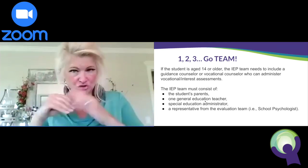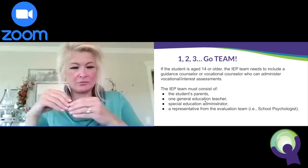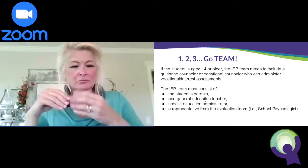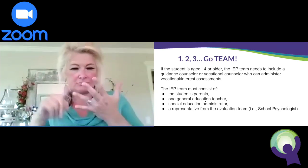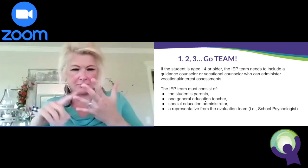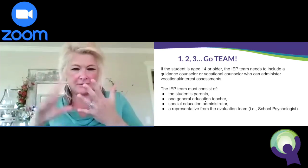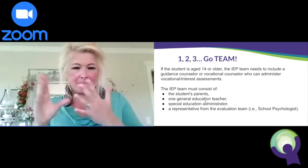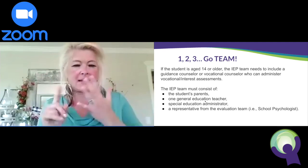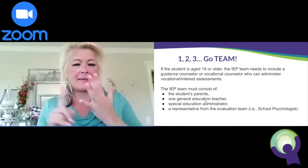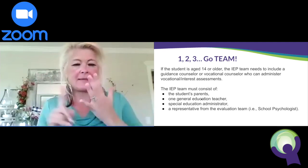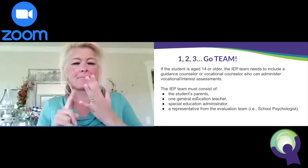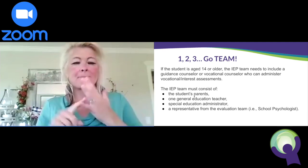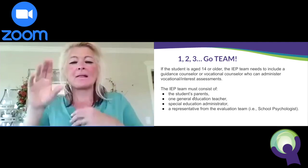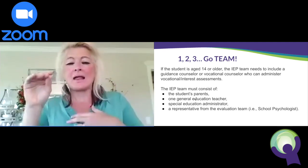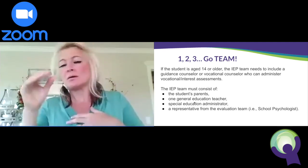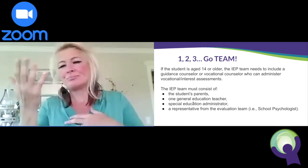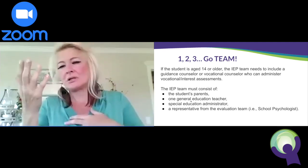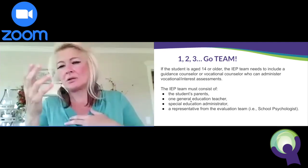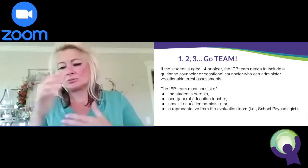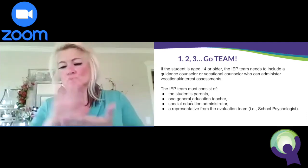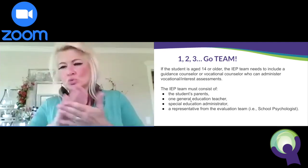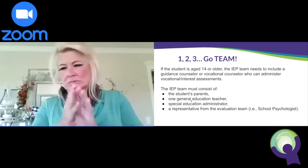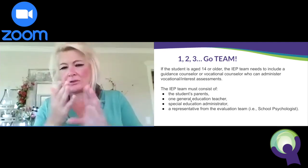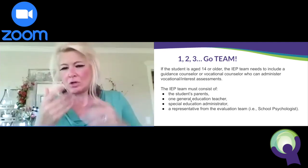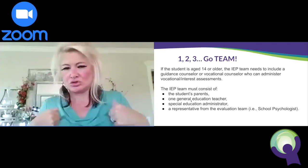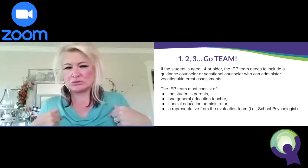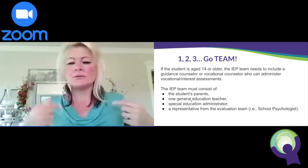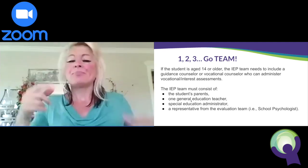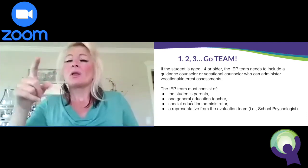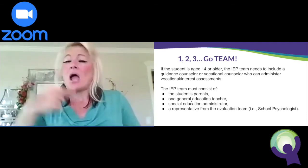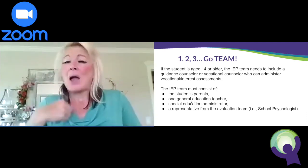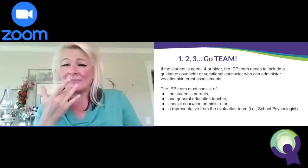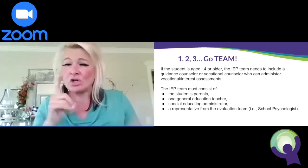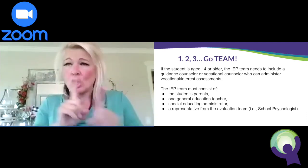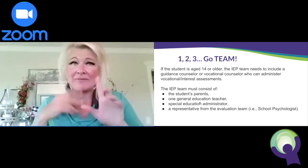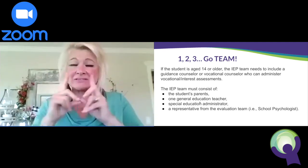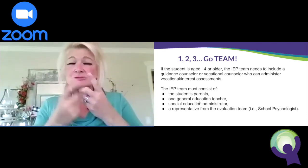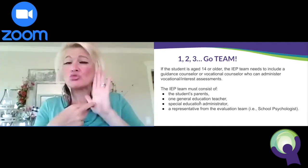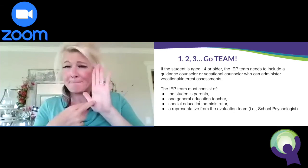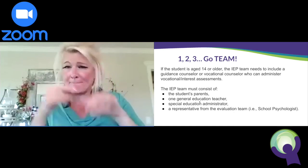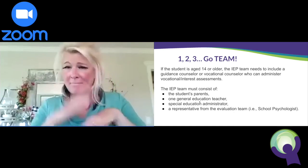and working with special education, and working with school psychologists and